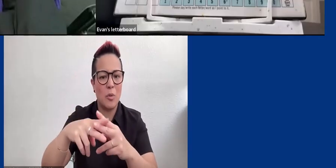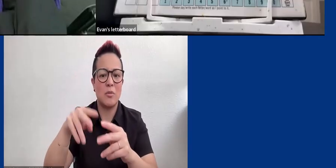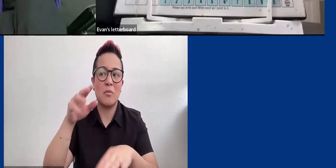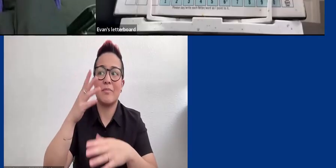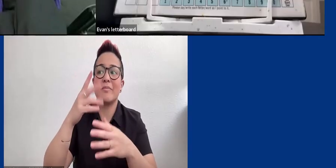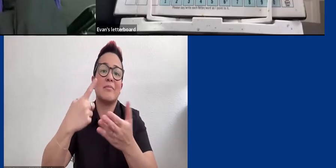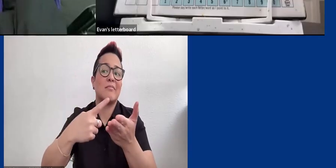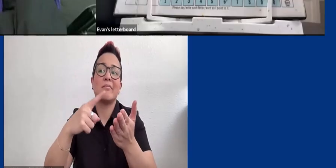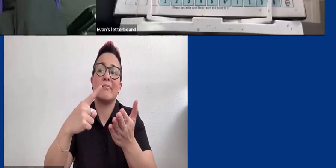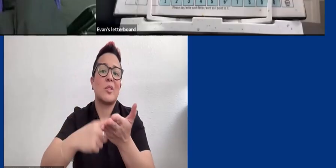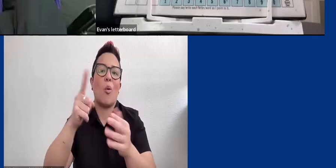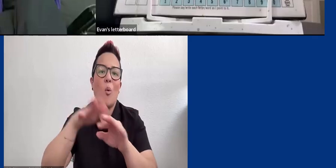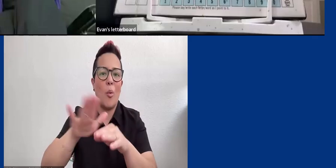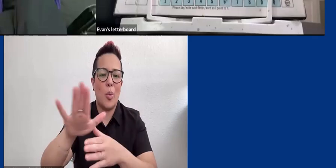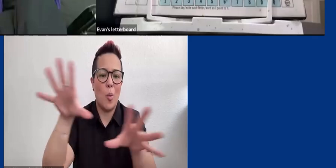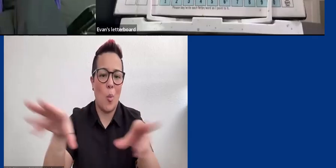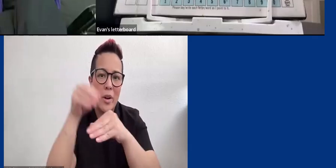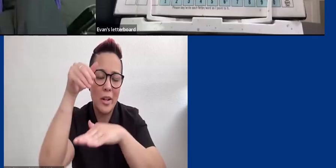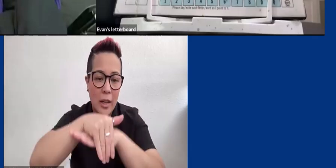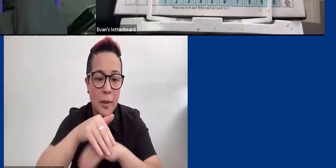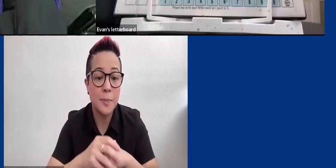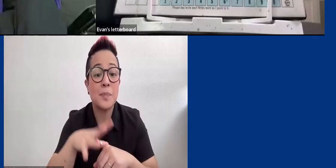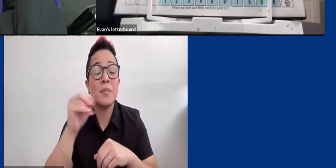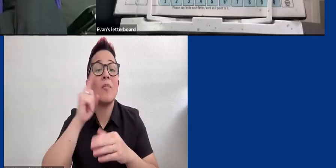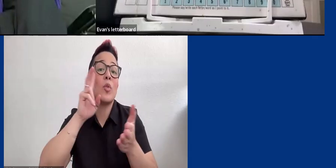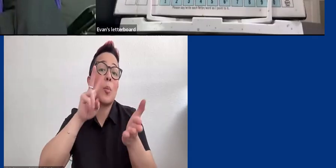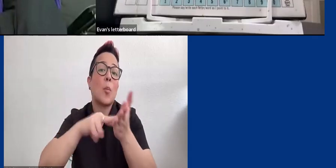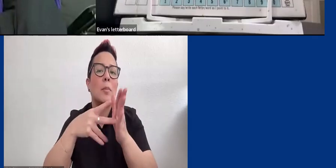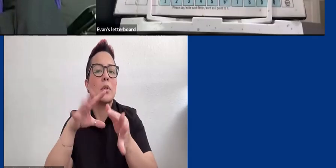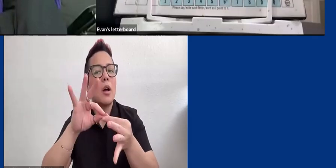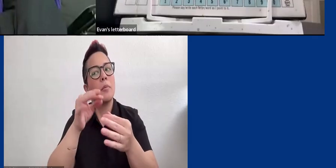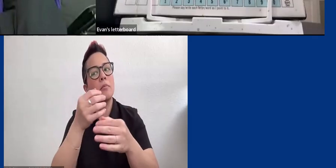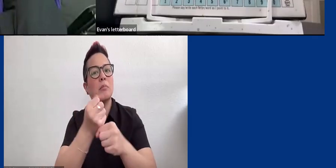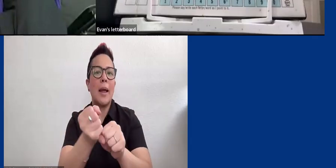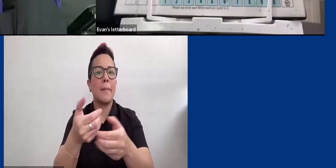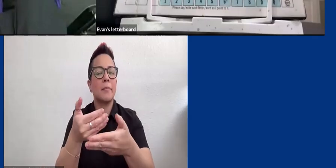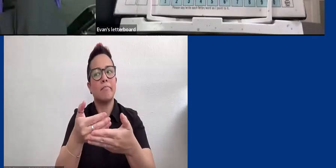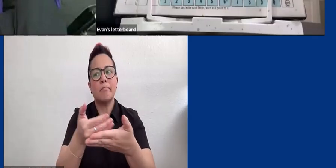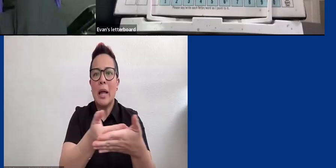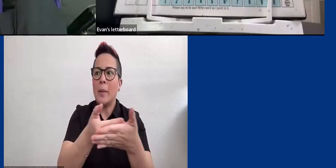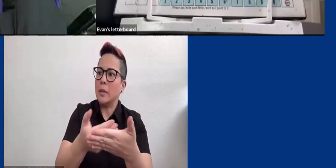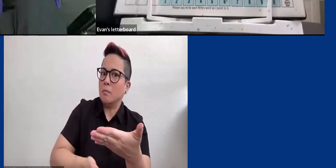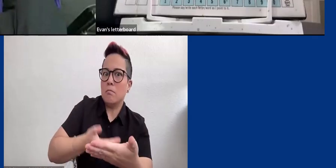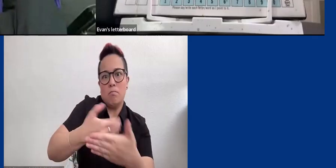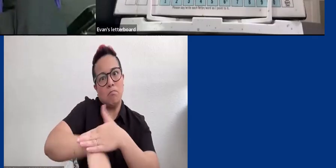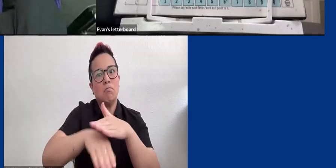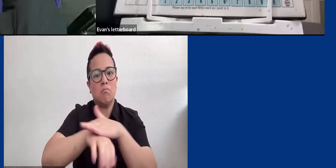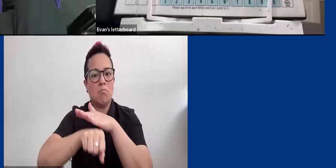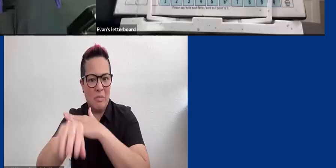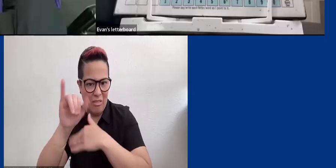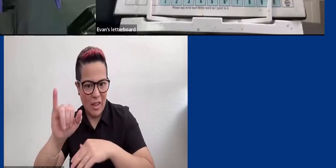Compounded by the abysmal attitudes toward and treatment of people with disabilities in this country,